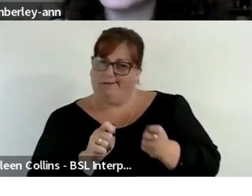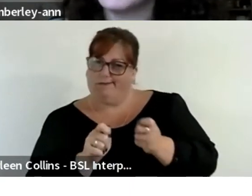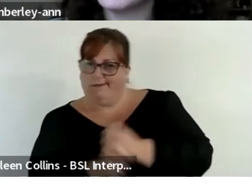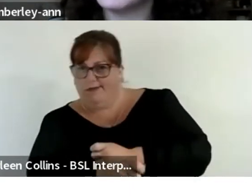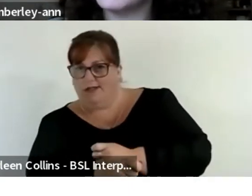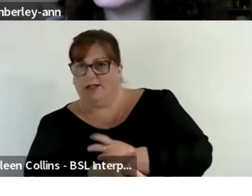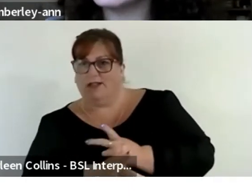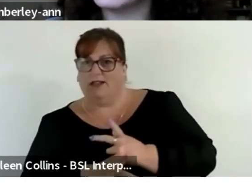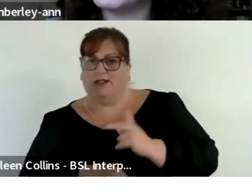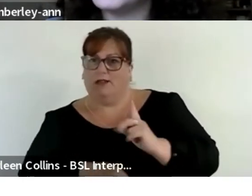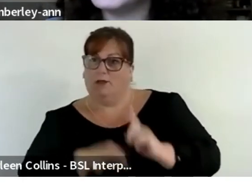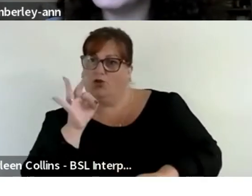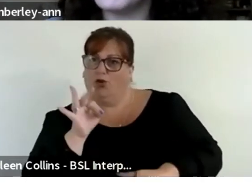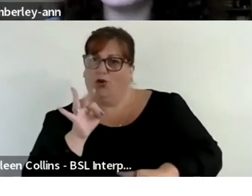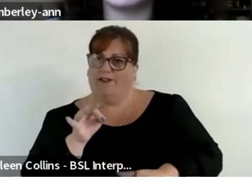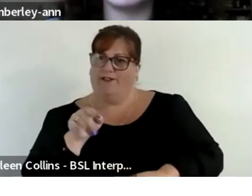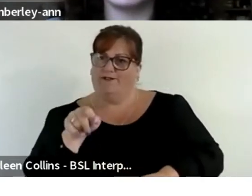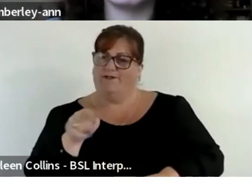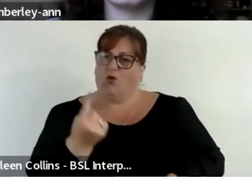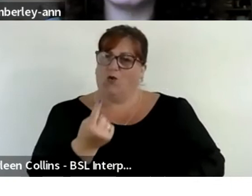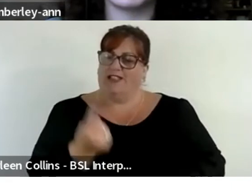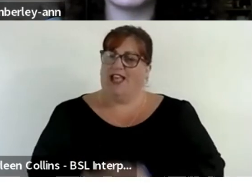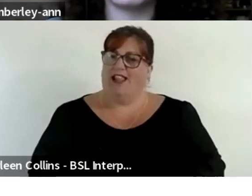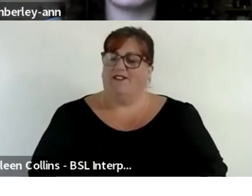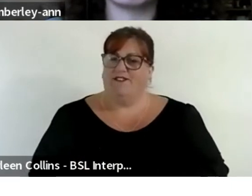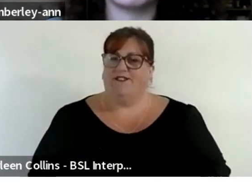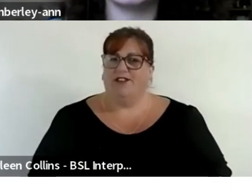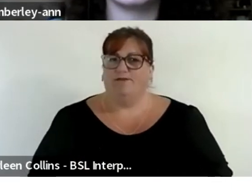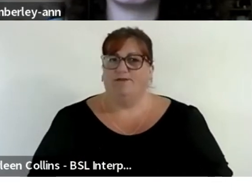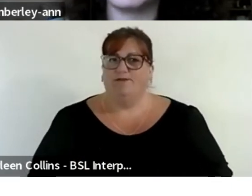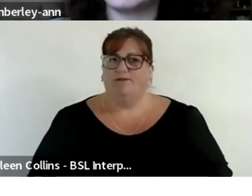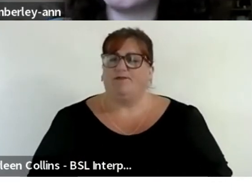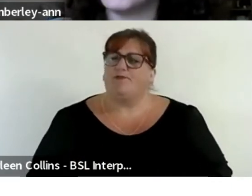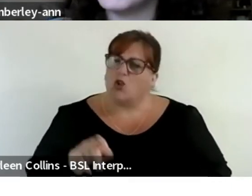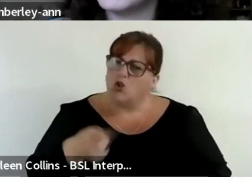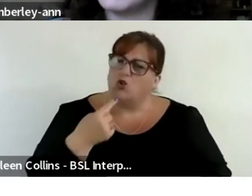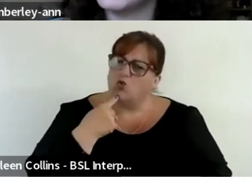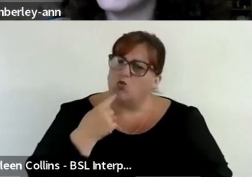Can I ask, you said you made the decision to be open and upfront, which is really positive.